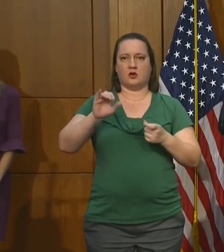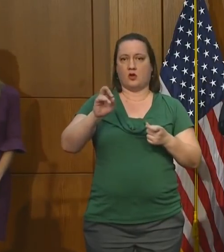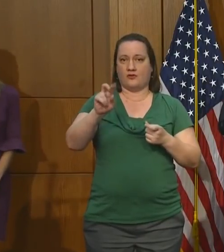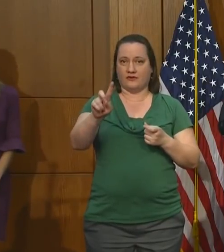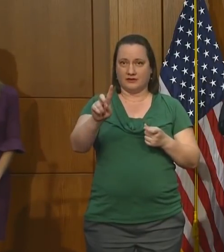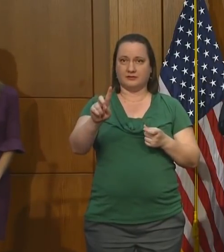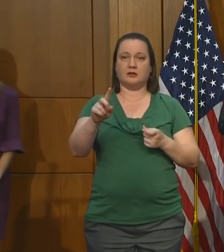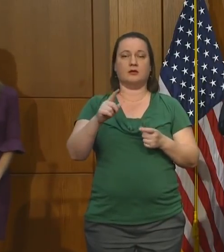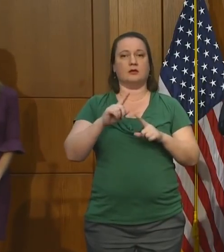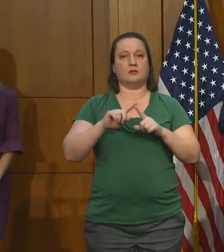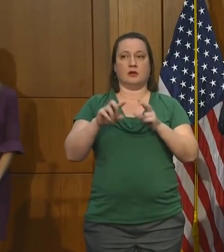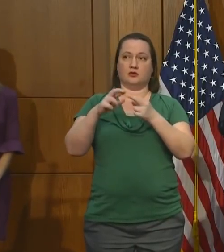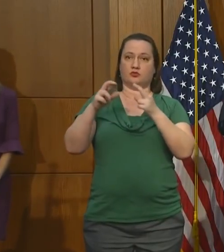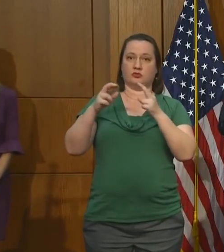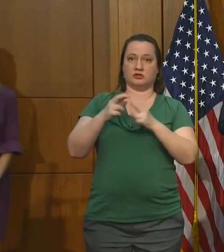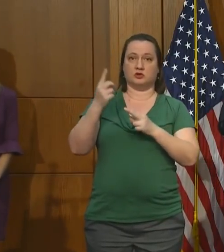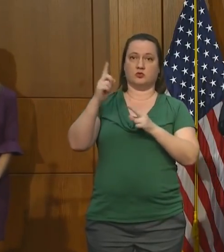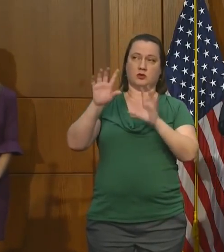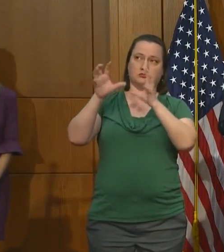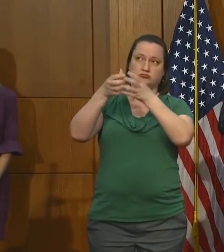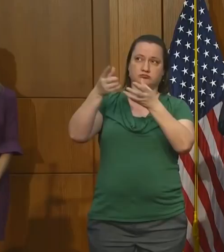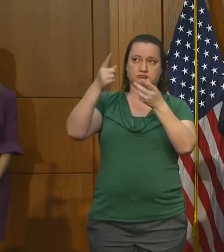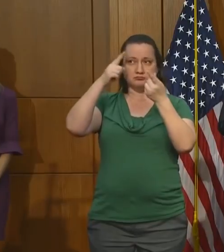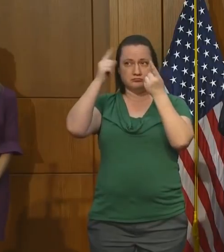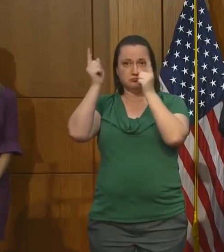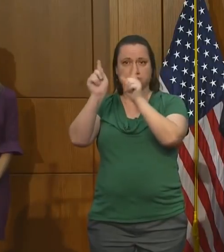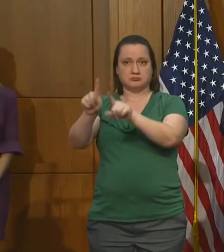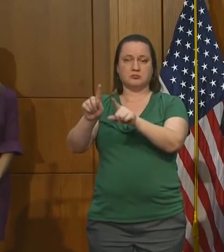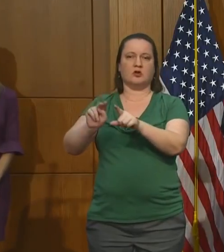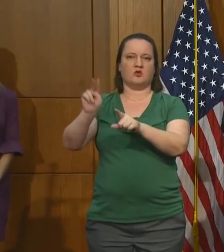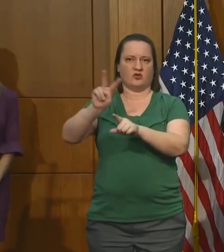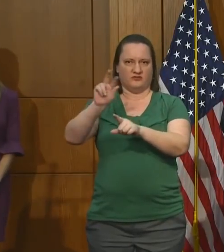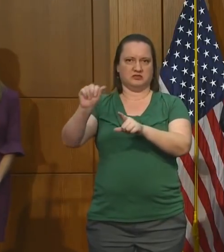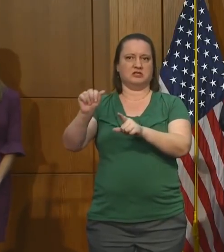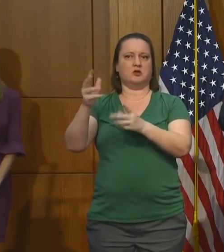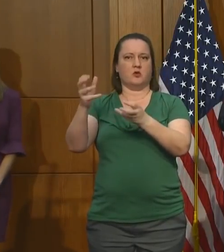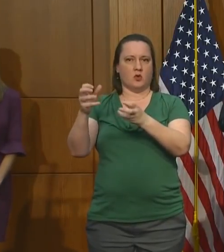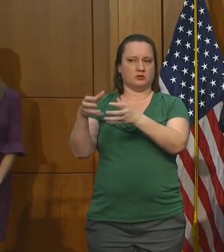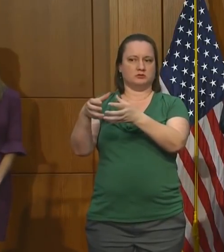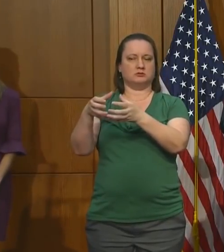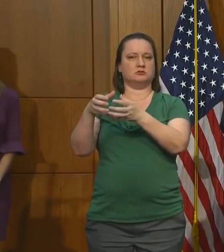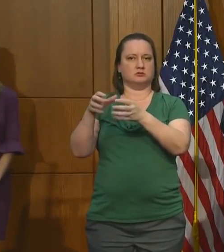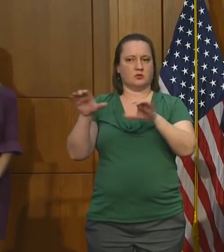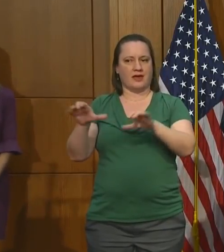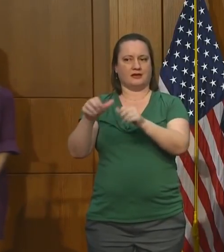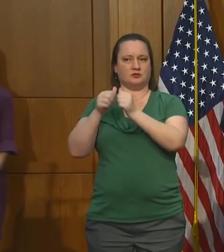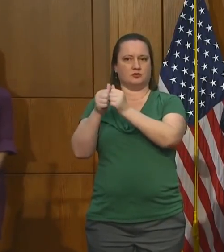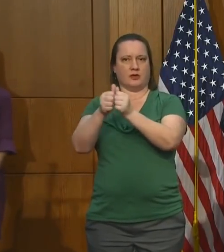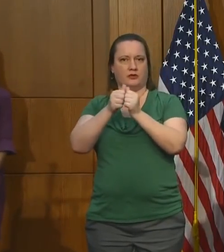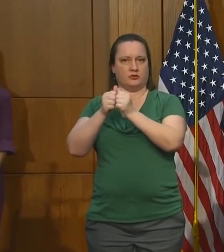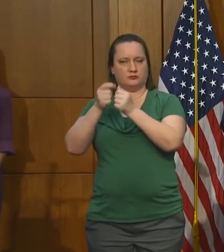HAVE DIFFERENT TAKE ON COVID THAN OTHERS- BUT AS A REGION AND SPEAKING WITH ONE VOICE I WOULD SAY NORTHERN VIRGINIA